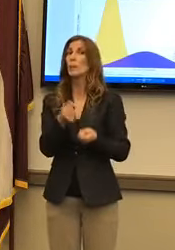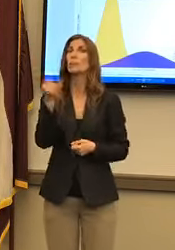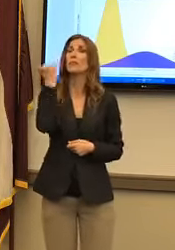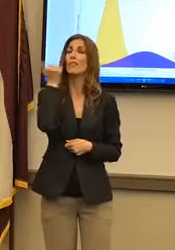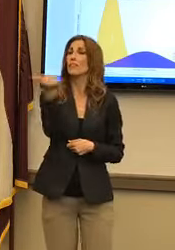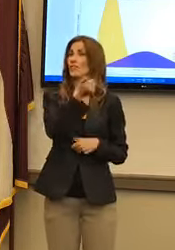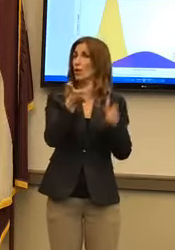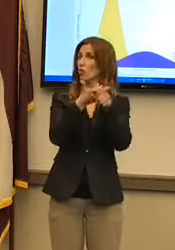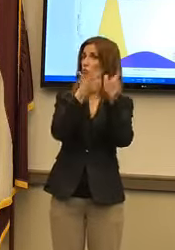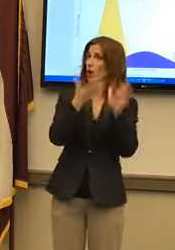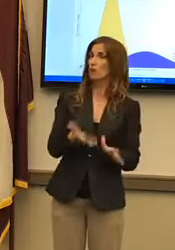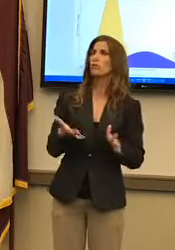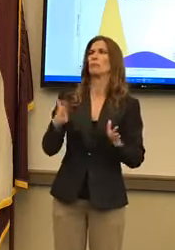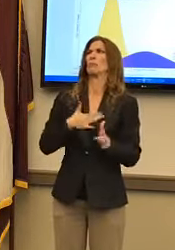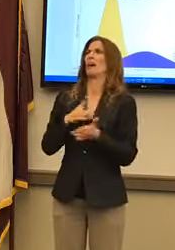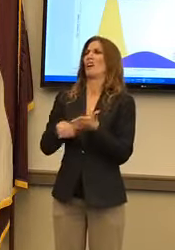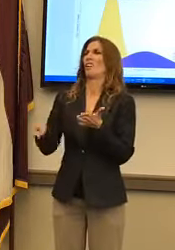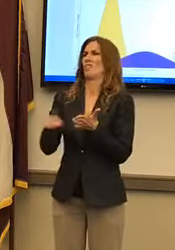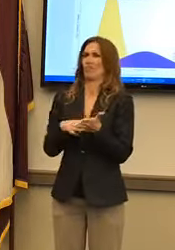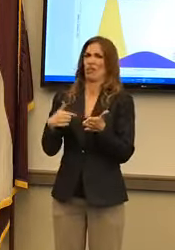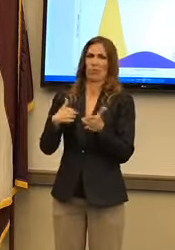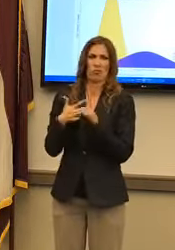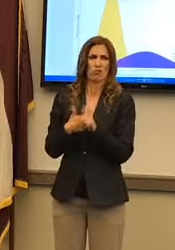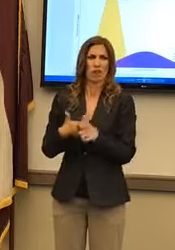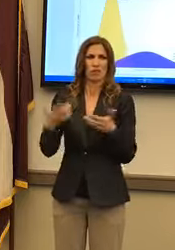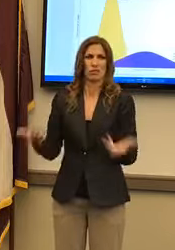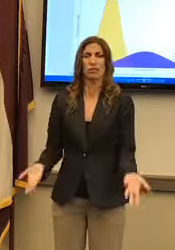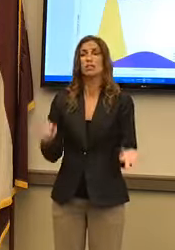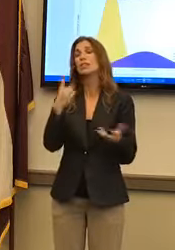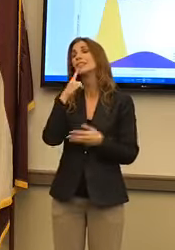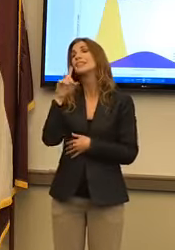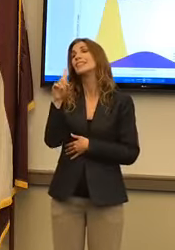who's had your race cancelled in May Destination Conshohocken has started a